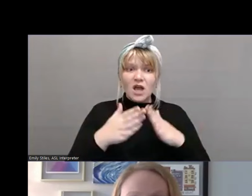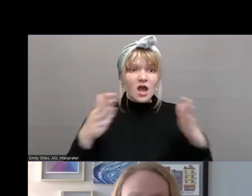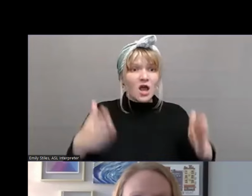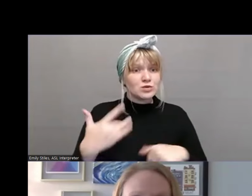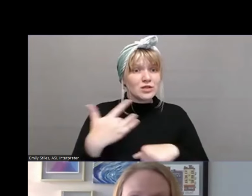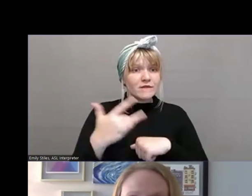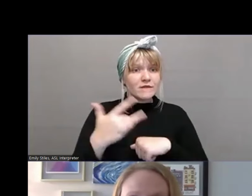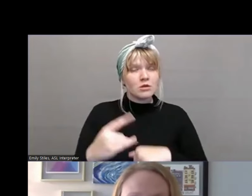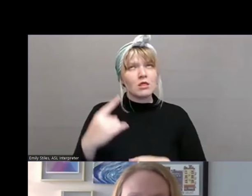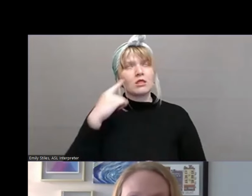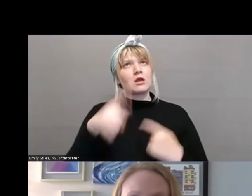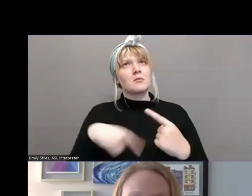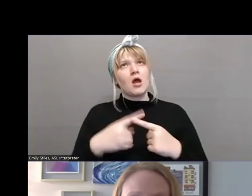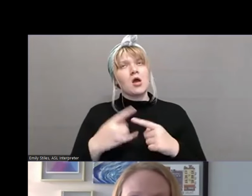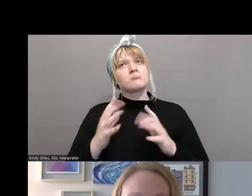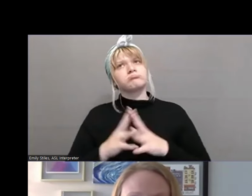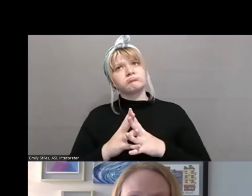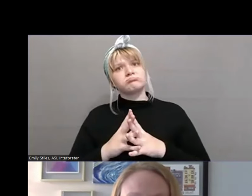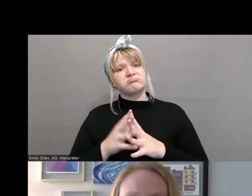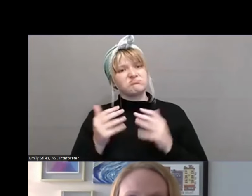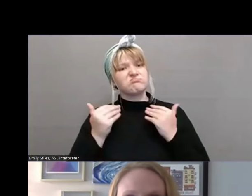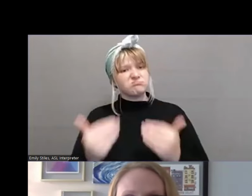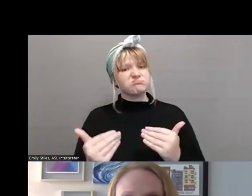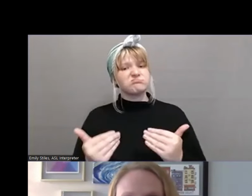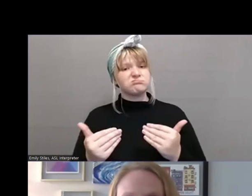about stepping into that development sphere.